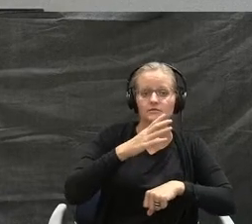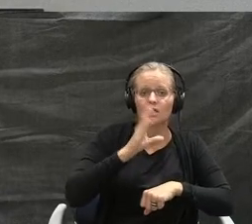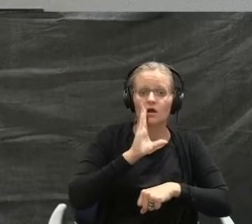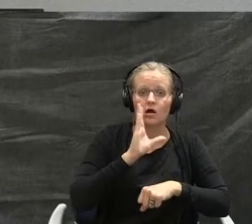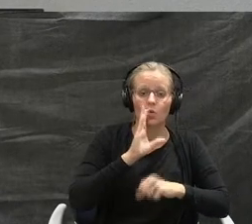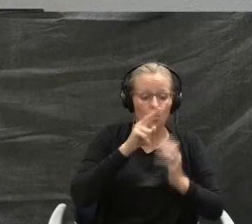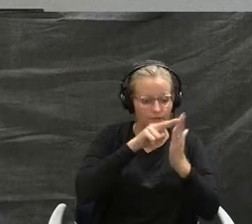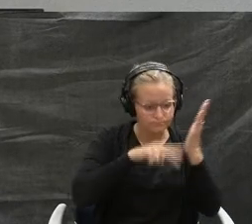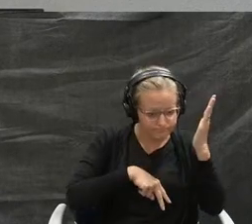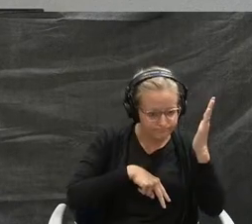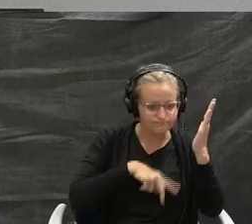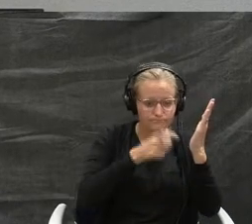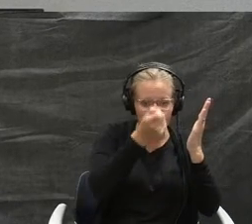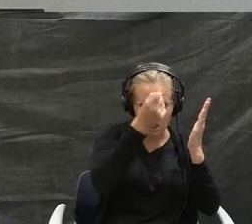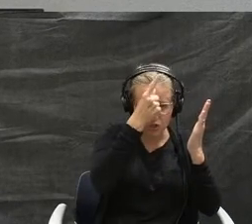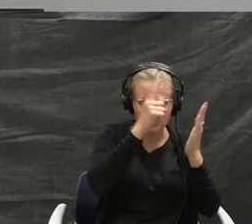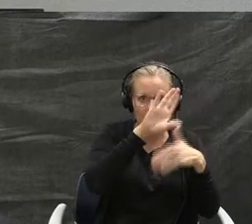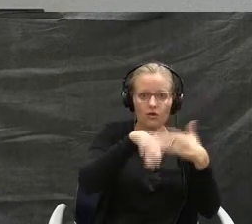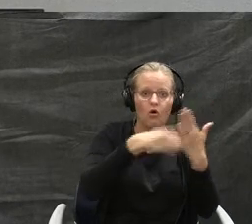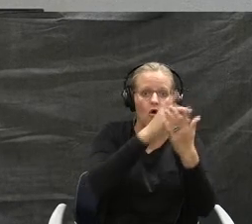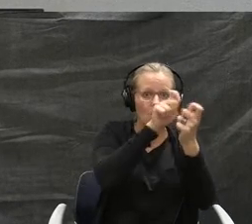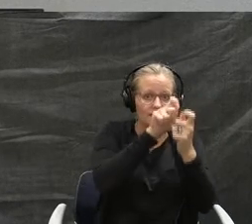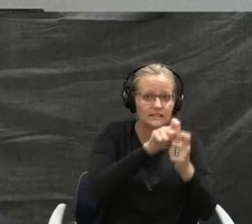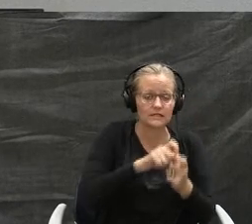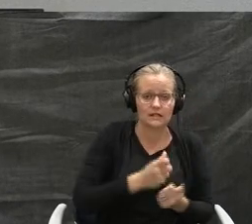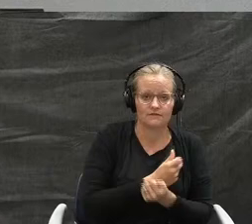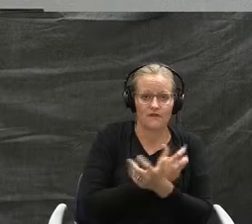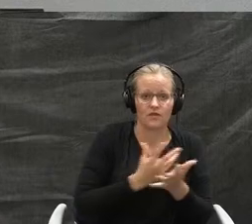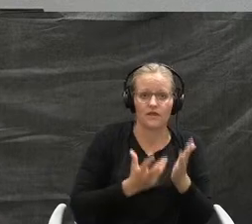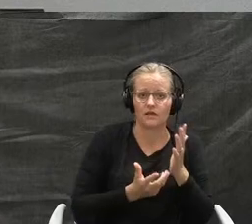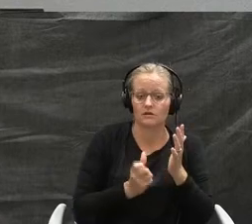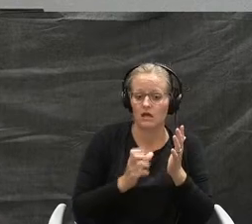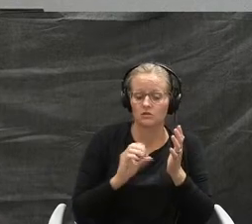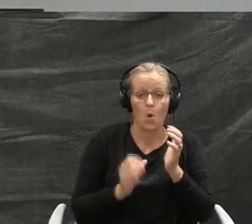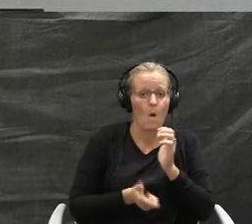the details, so most people should be contacting their